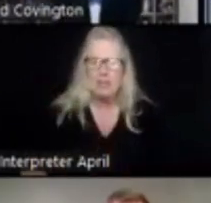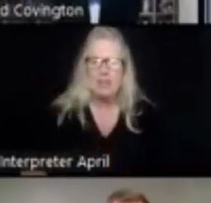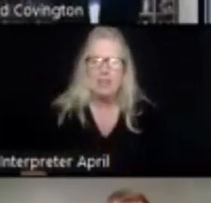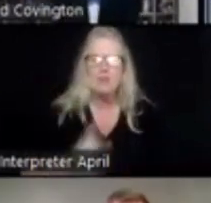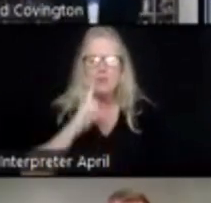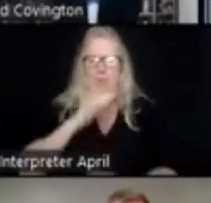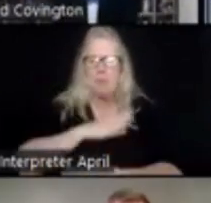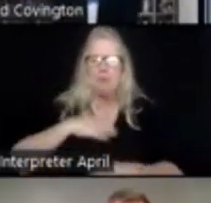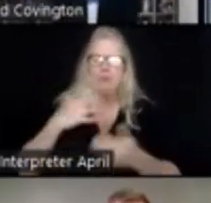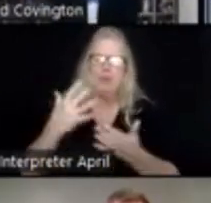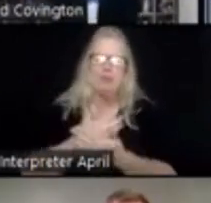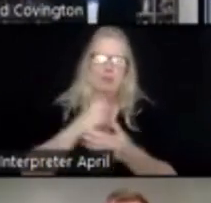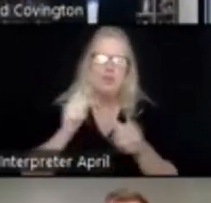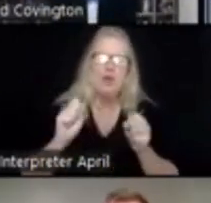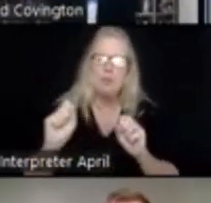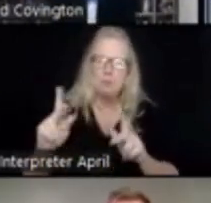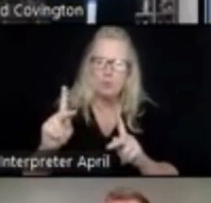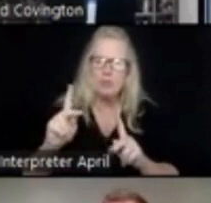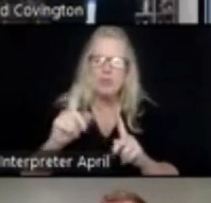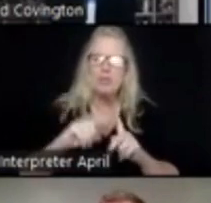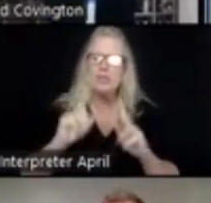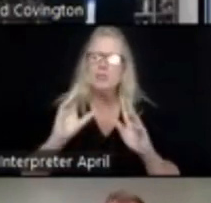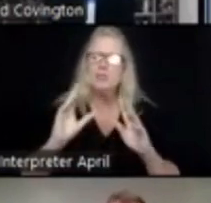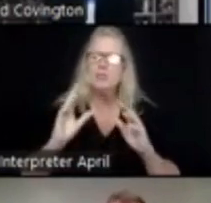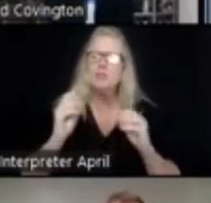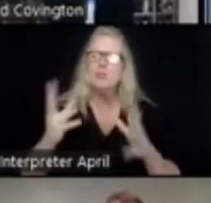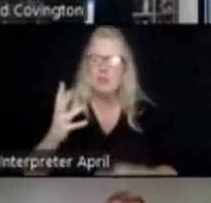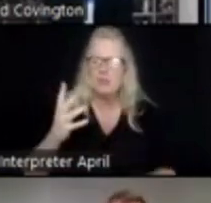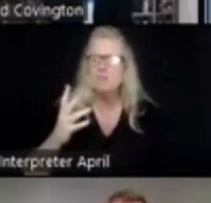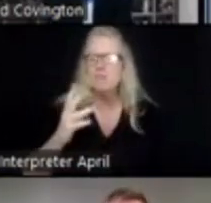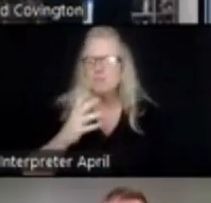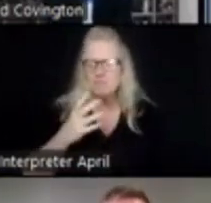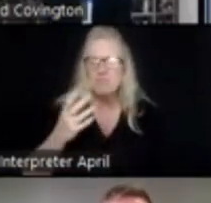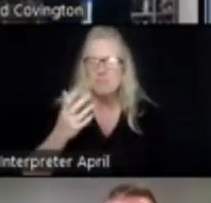OPPORTUNITY TO PROVIDE A COUPLE OF UPDATES.